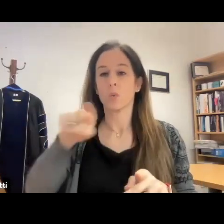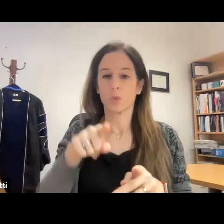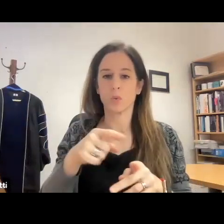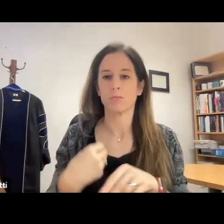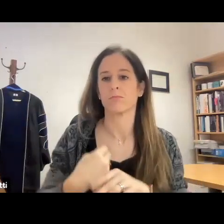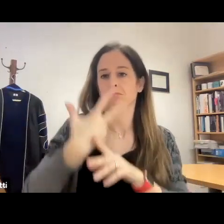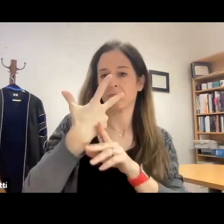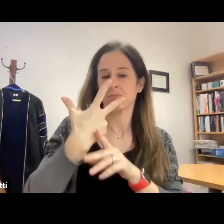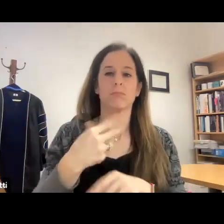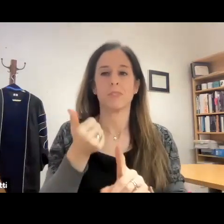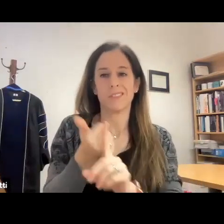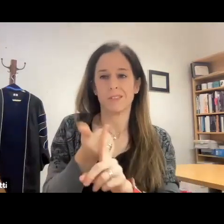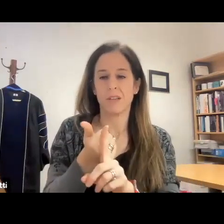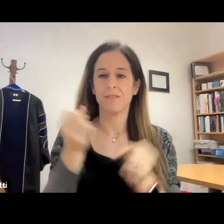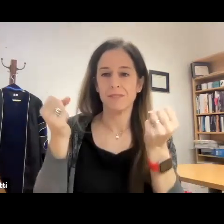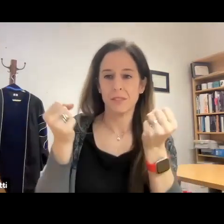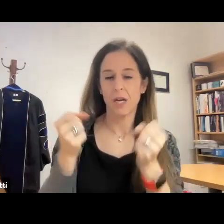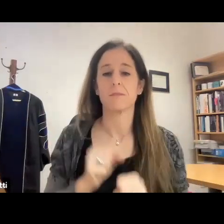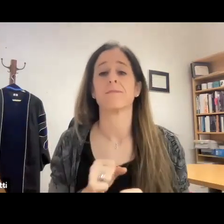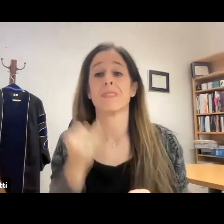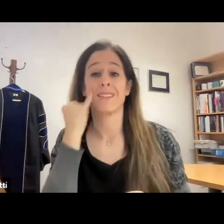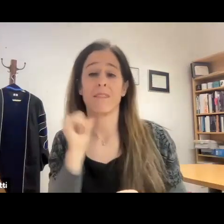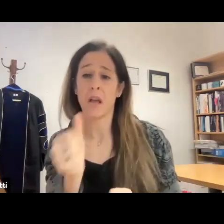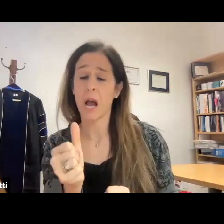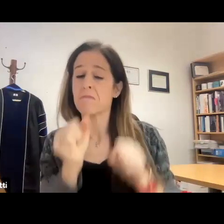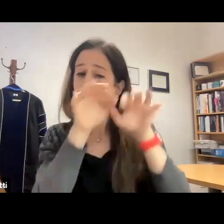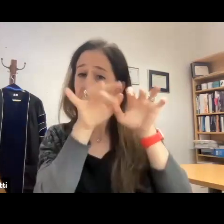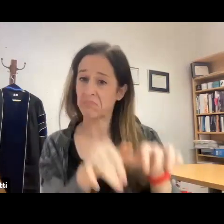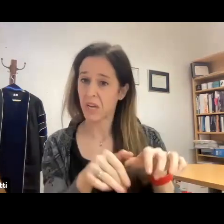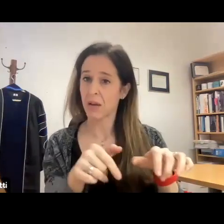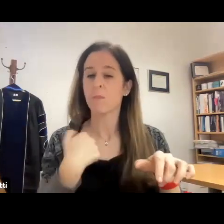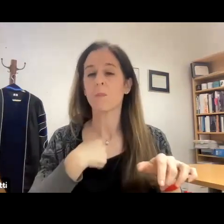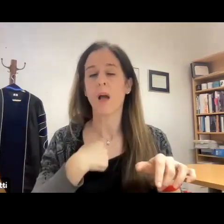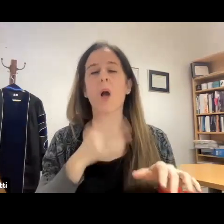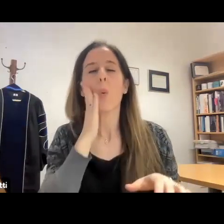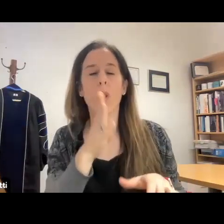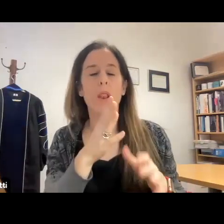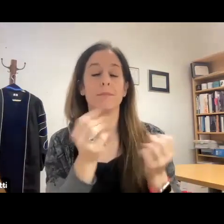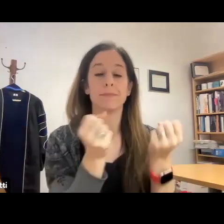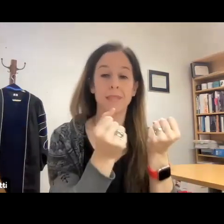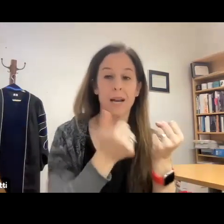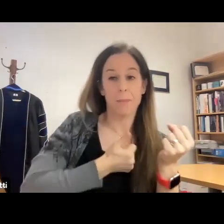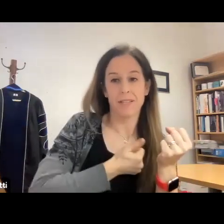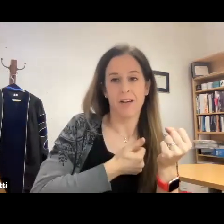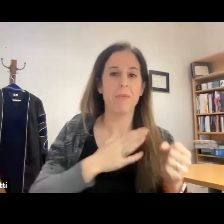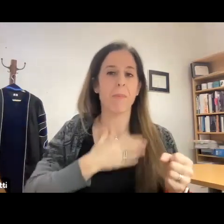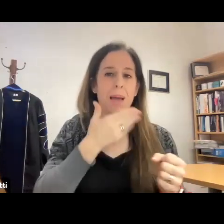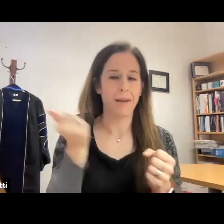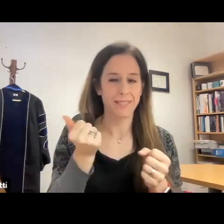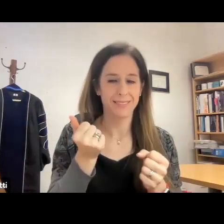panelist and let you turn on your camera and microphone. If not, feel free to also type your question in English. And